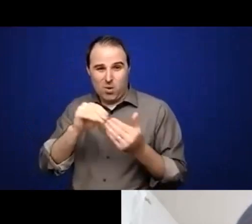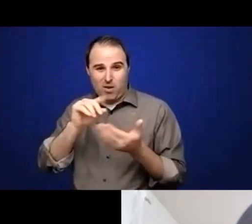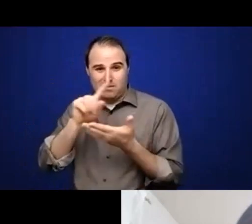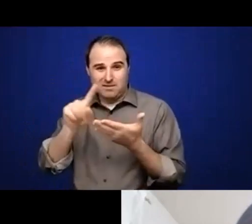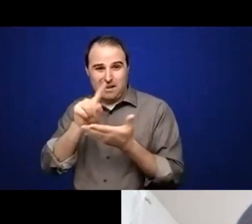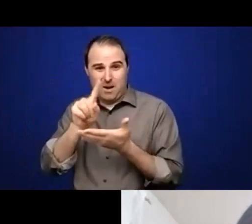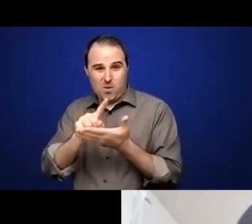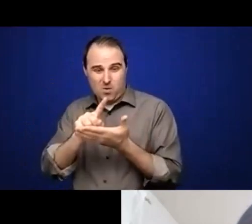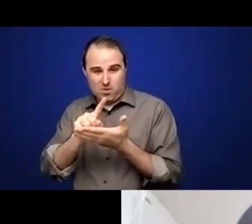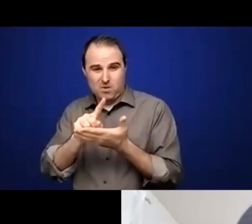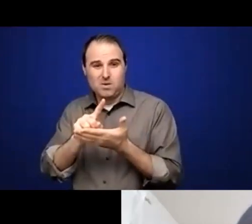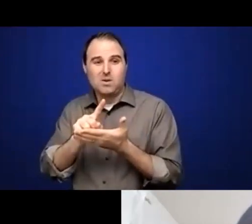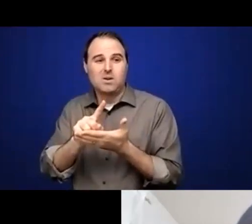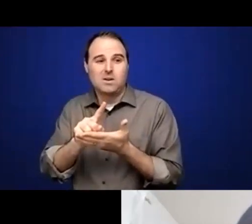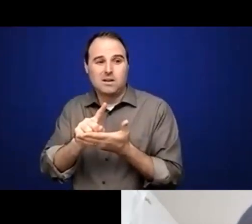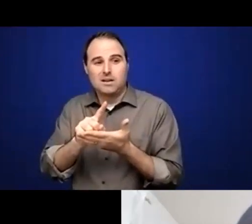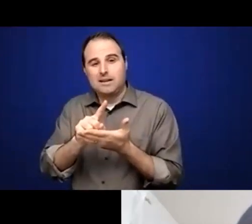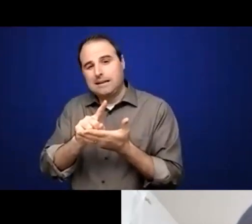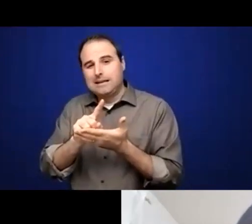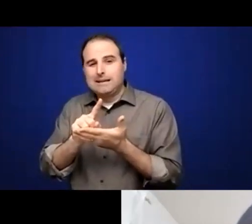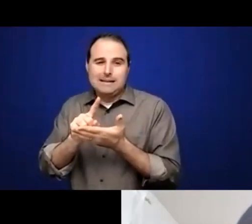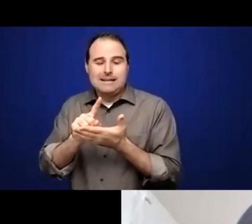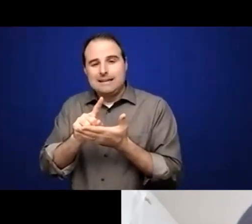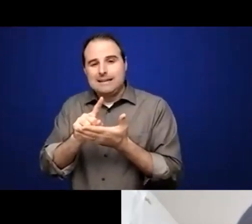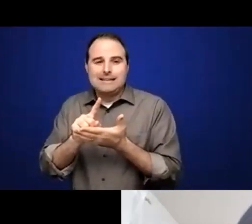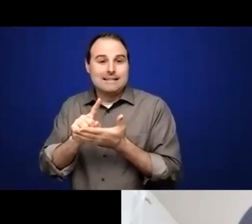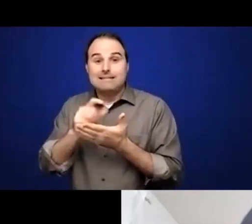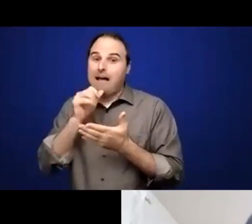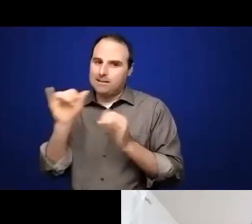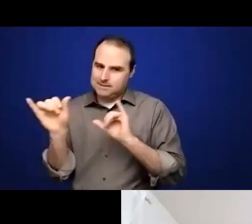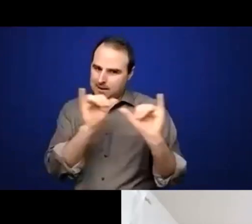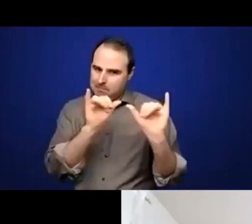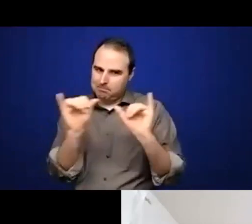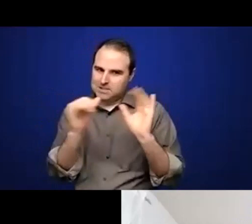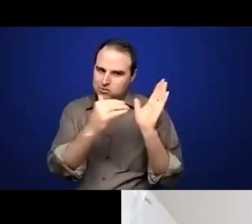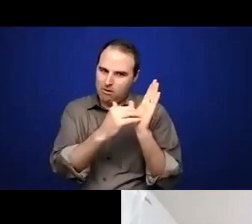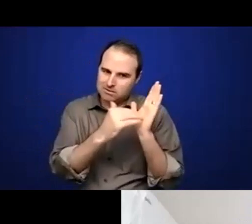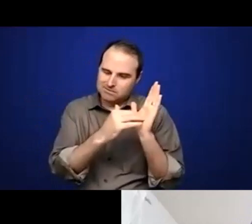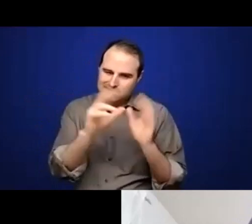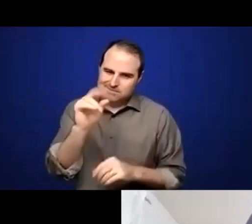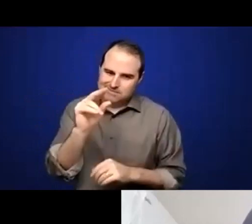so not quite physician level, but still enough to this